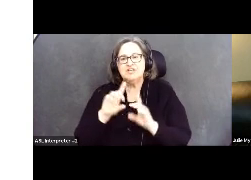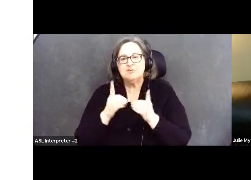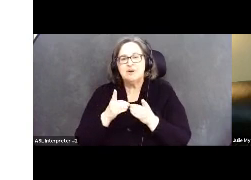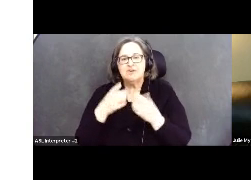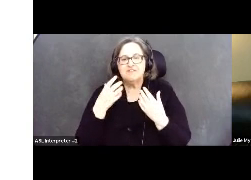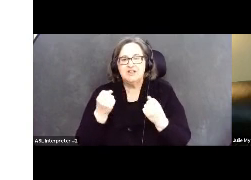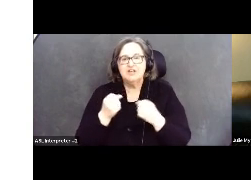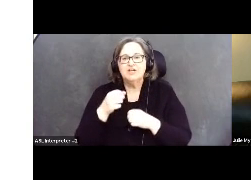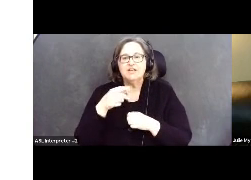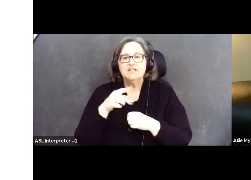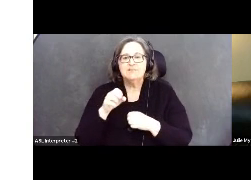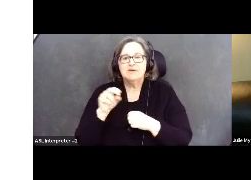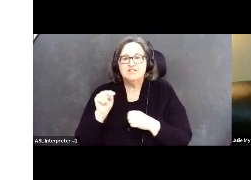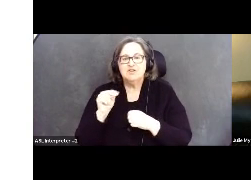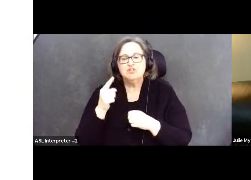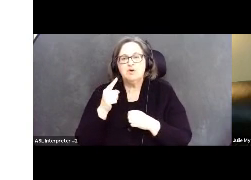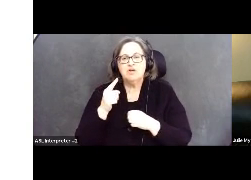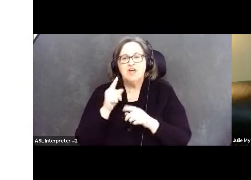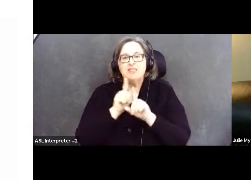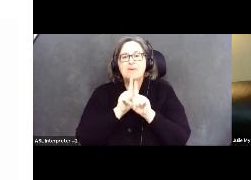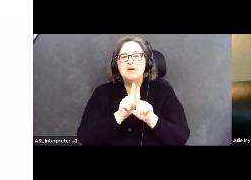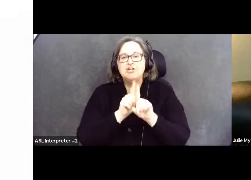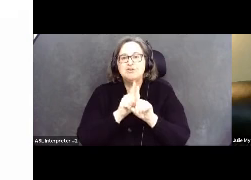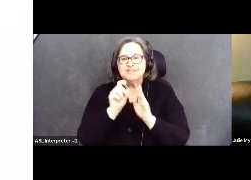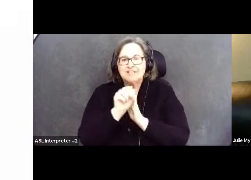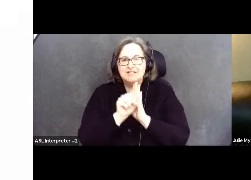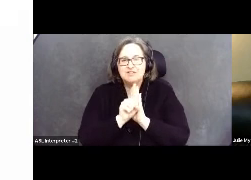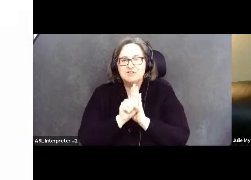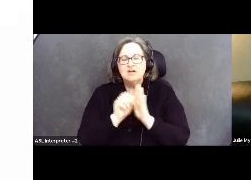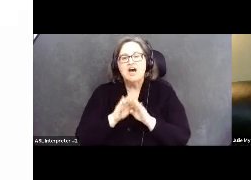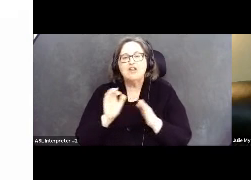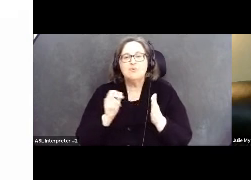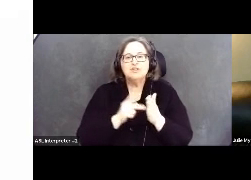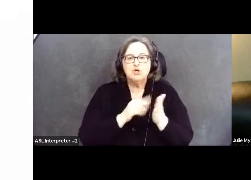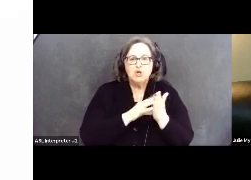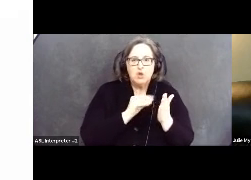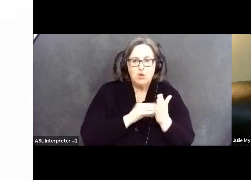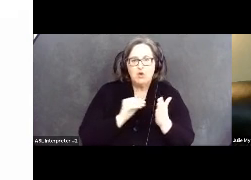Pennsylvania is one of the mentor states on the return to learn, return to play work group.